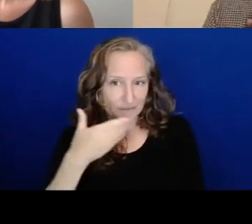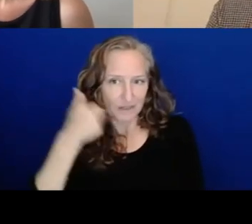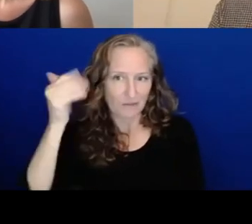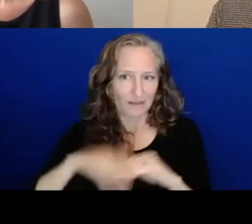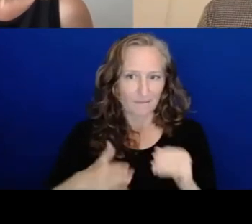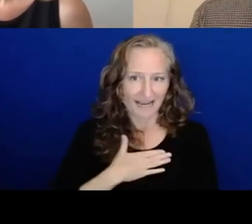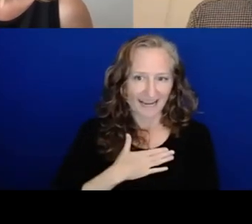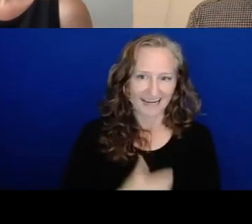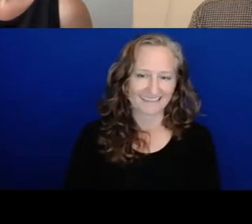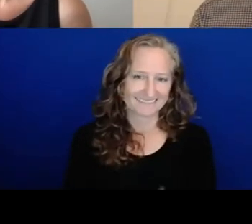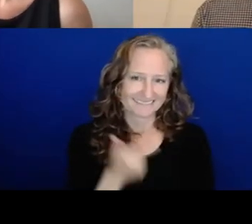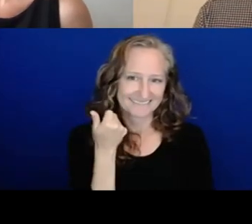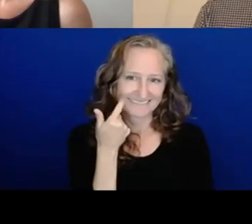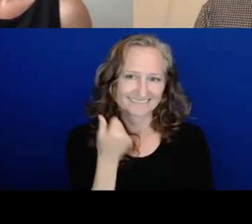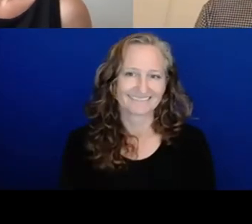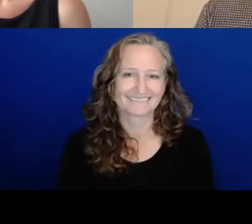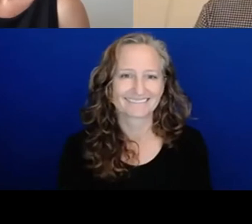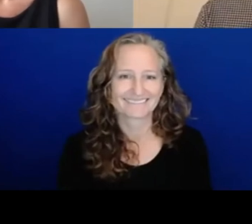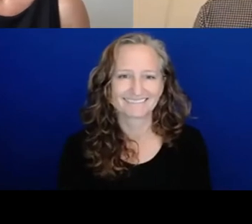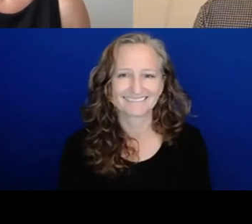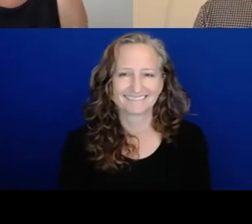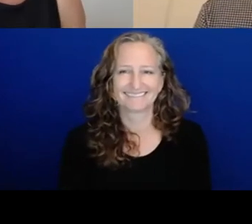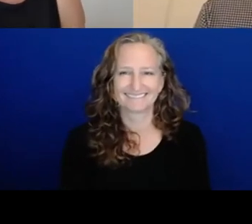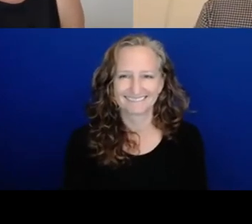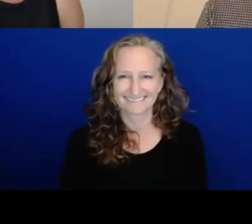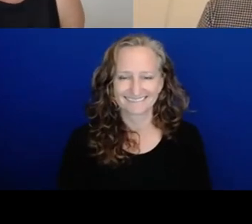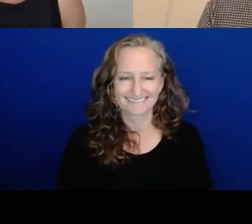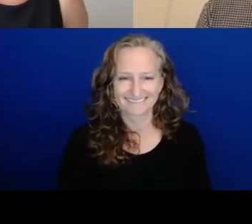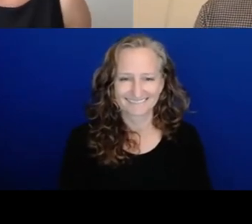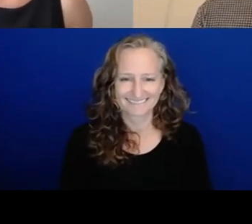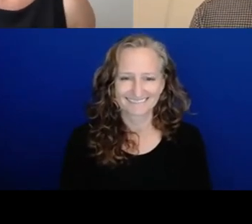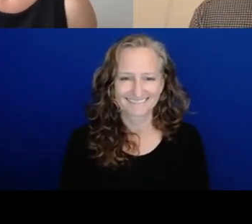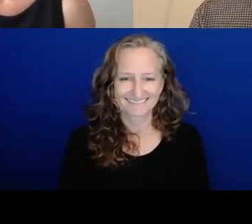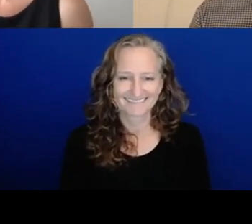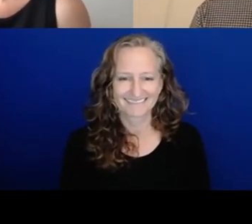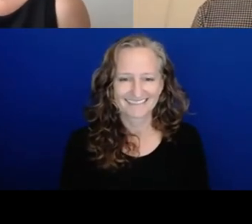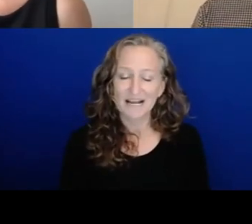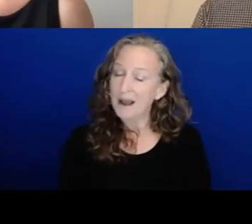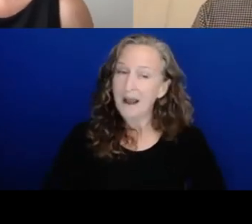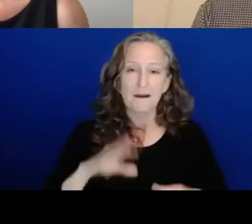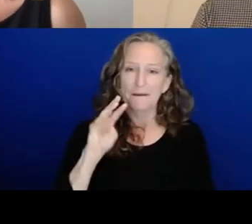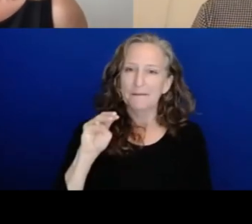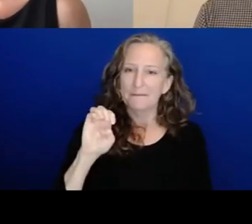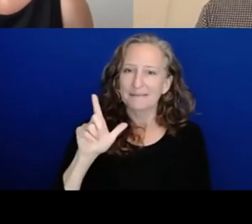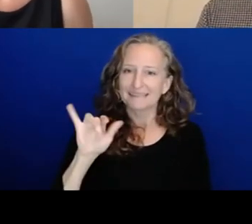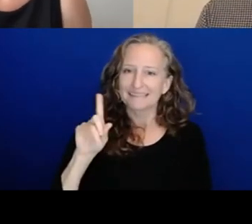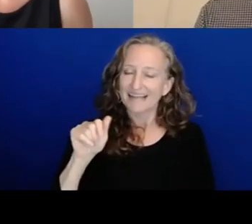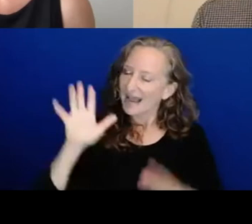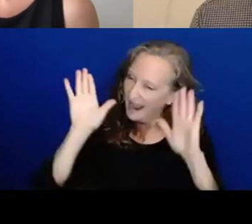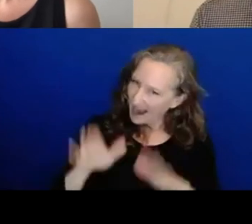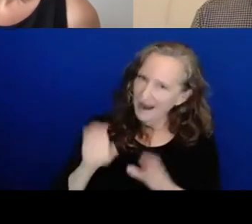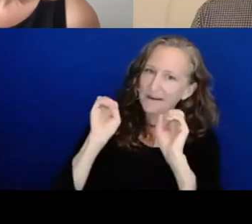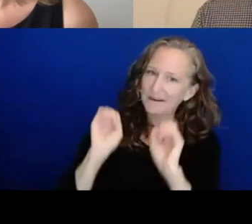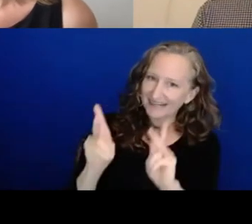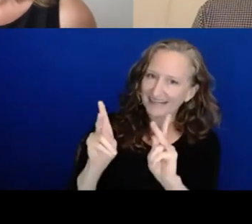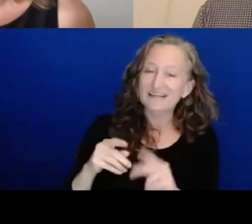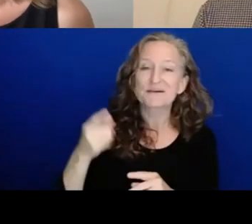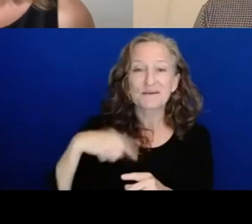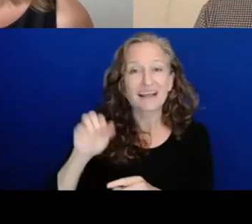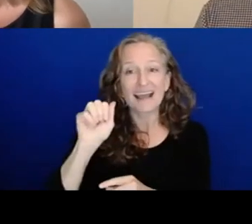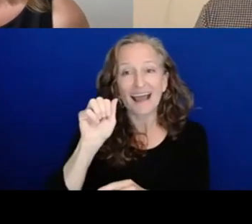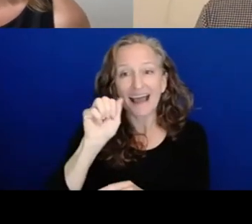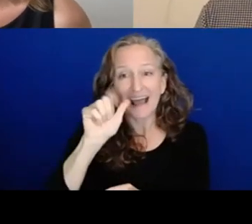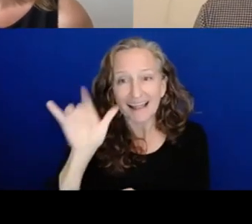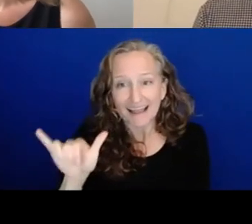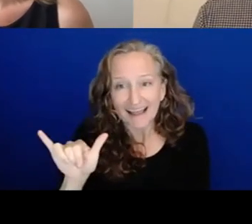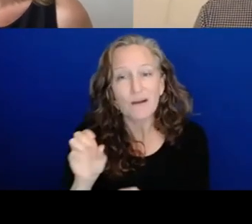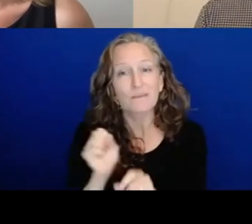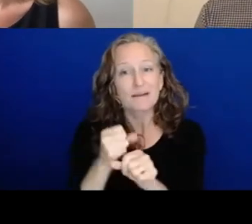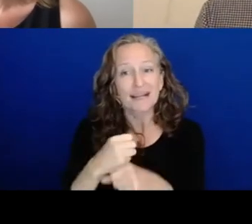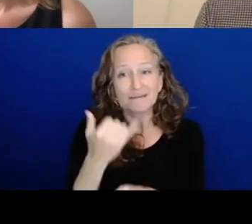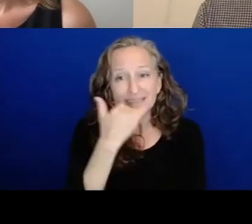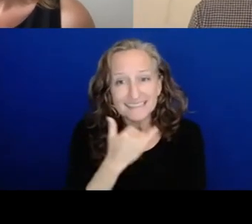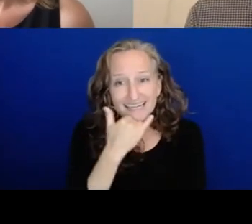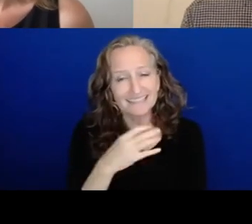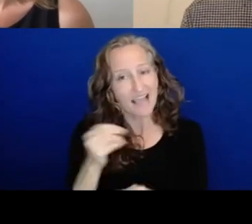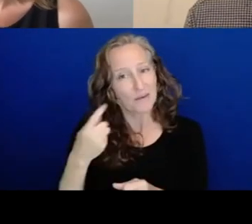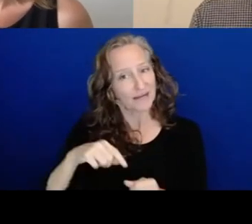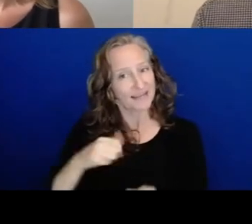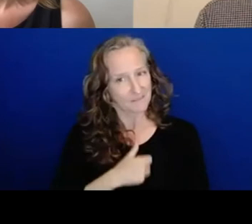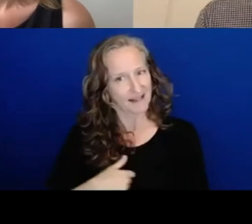Okay. So, when we're allies, we make mistakes and we apologize for them. Apologies. So,